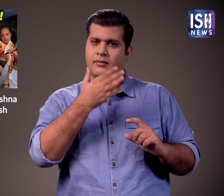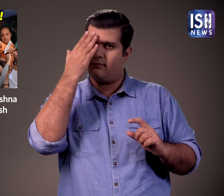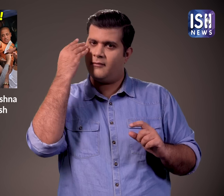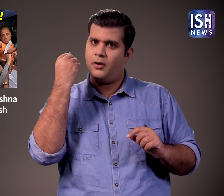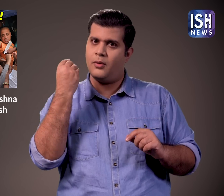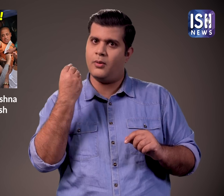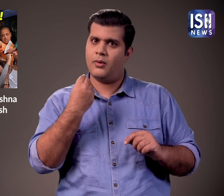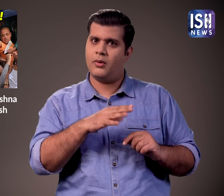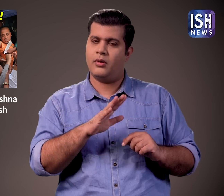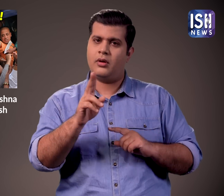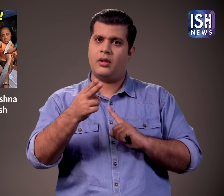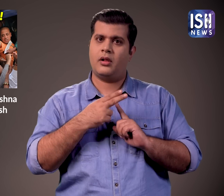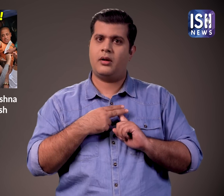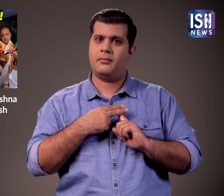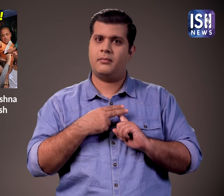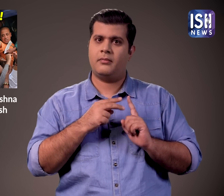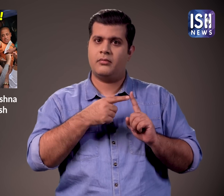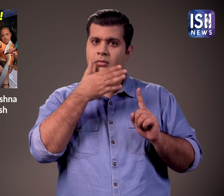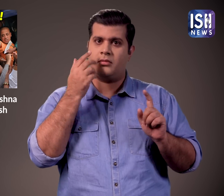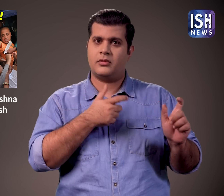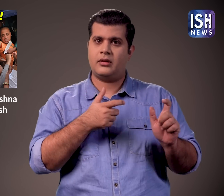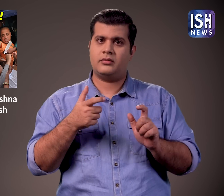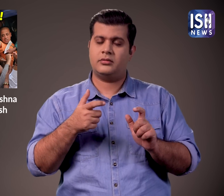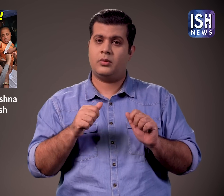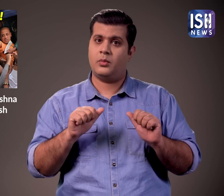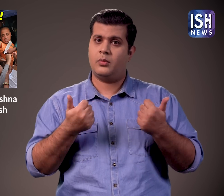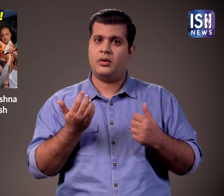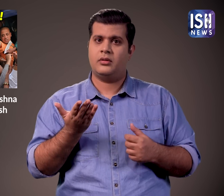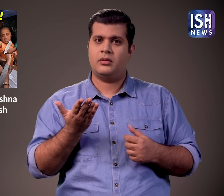How can people forget this and call ISKCON a terrorist organization!